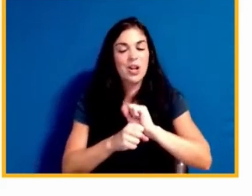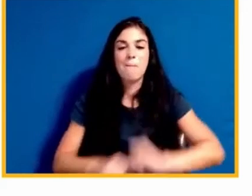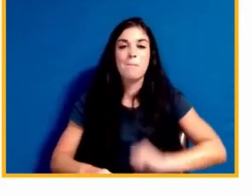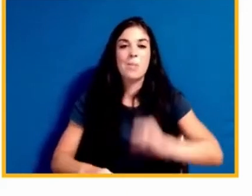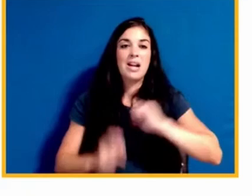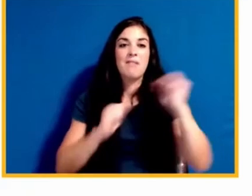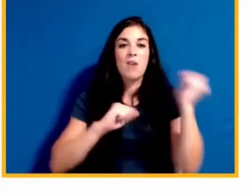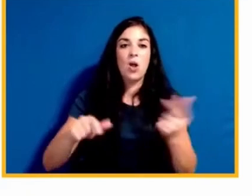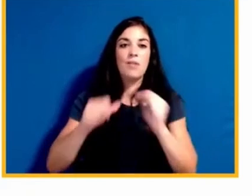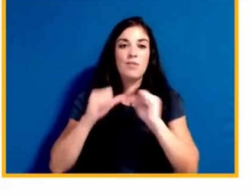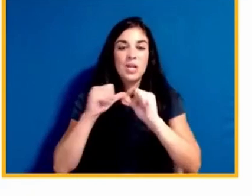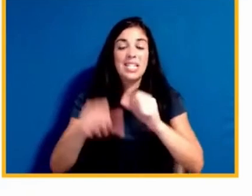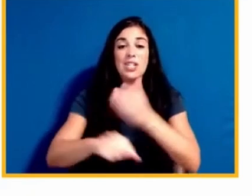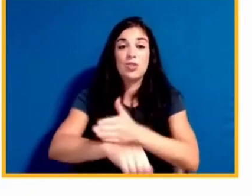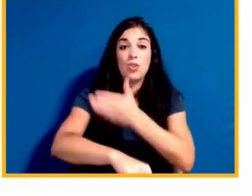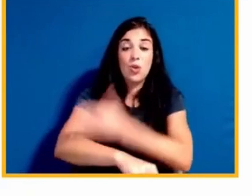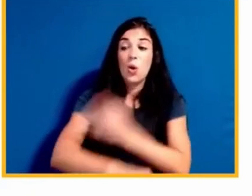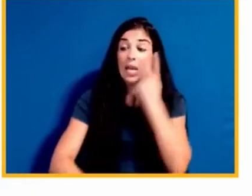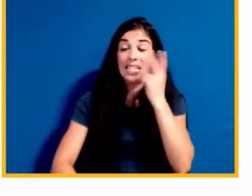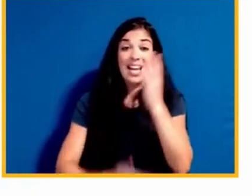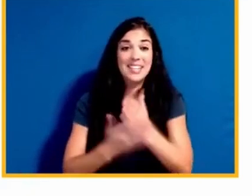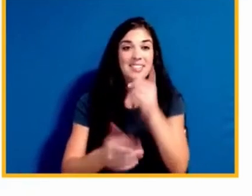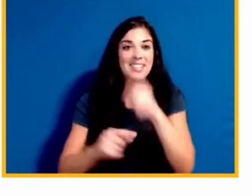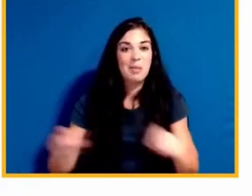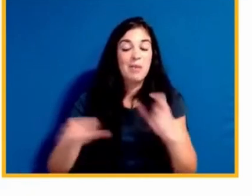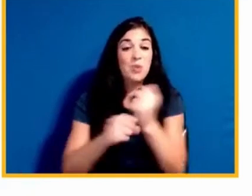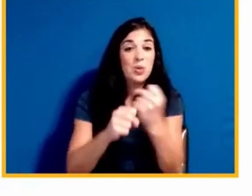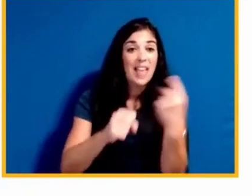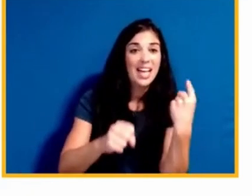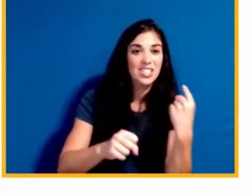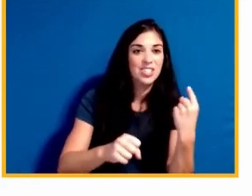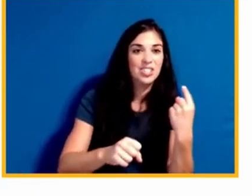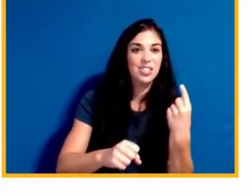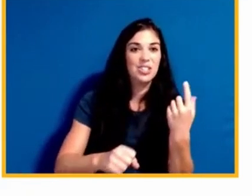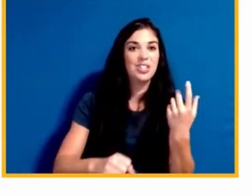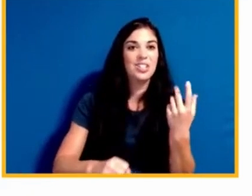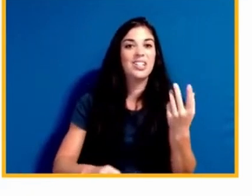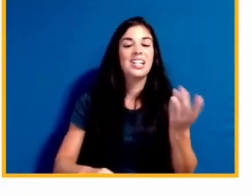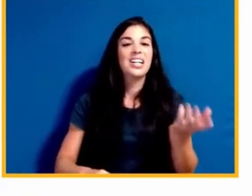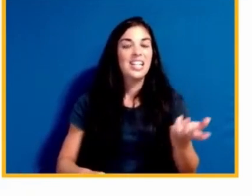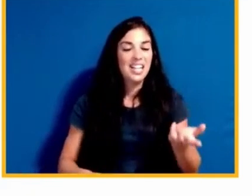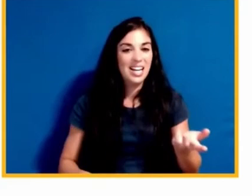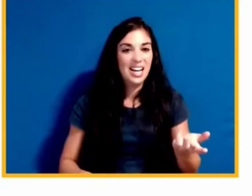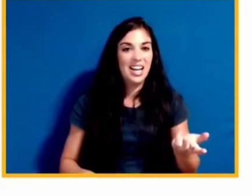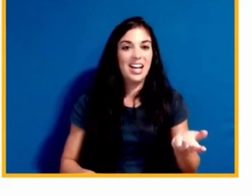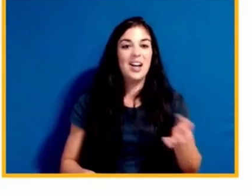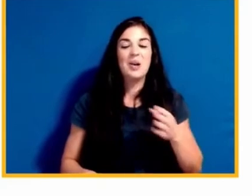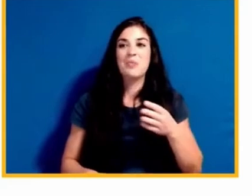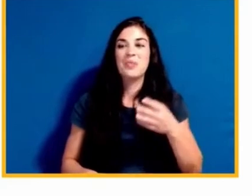because I've seen some of you last year, seeing some of you guys back in 2019, 2018, FWA and everything,